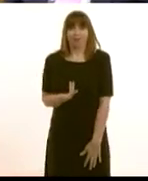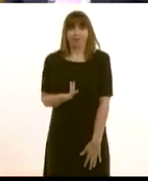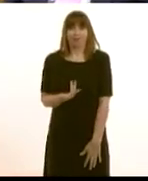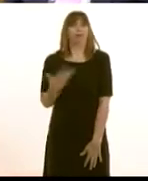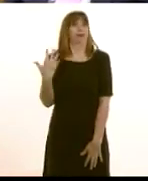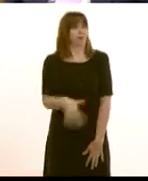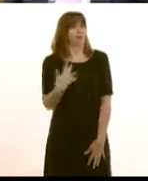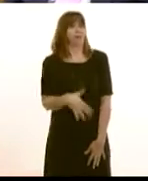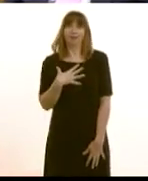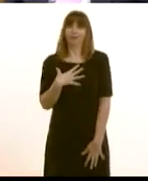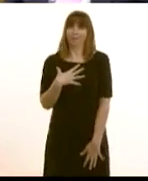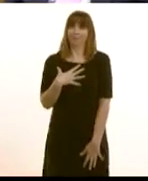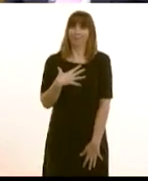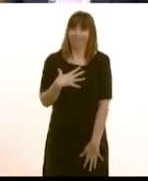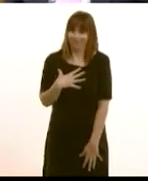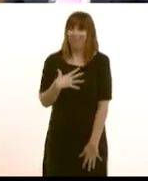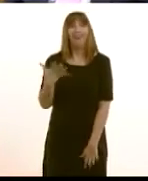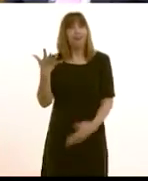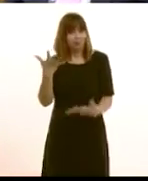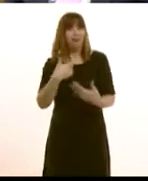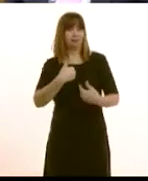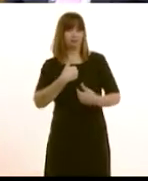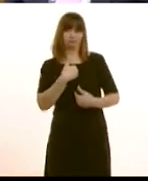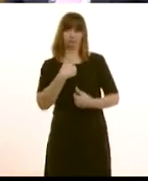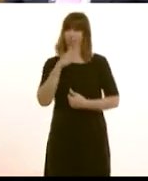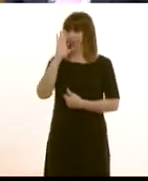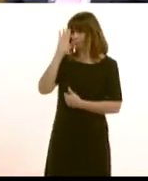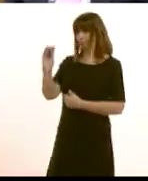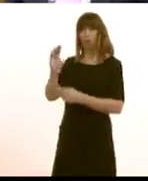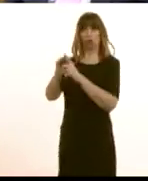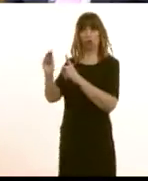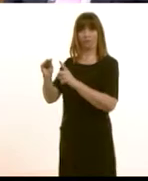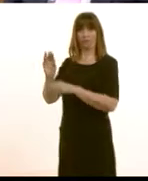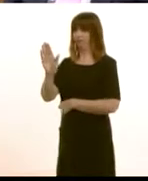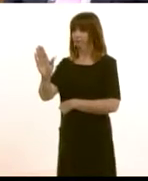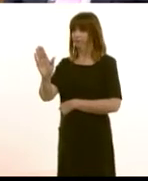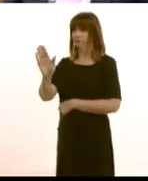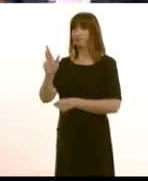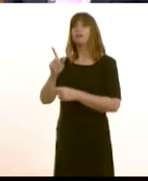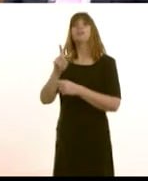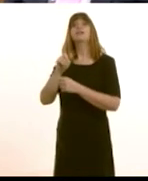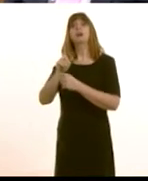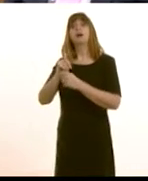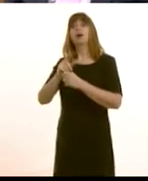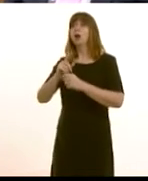extraordinary. I have to say to the party opposite that the greatest barrier to recruitment